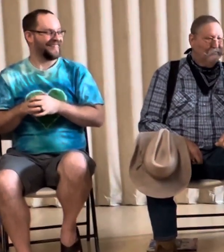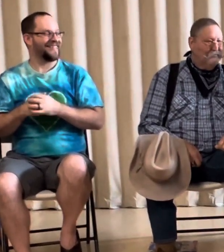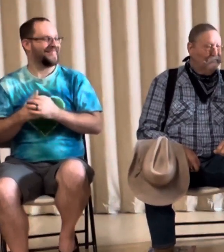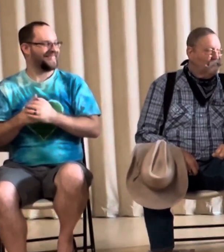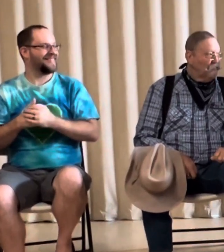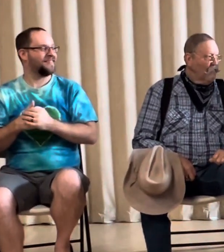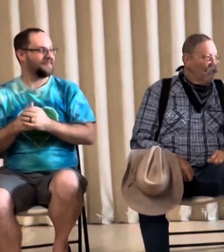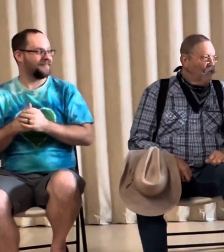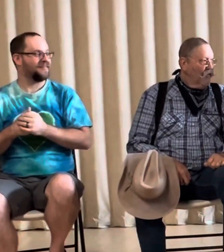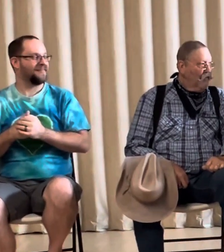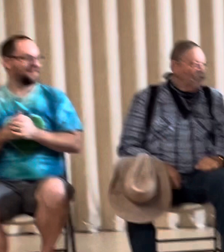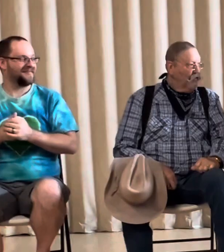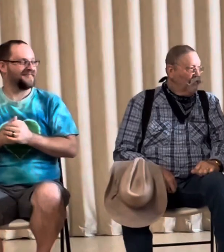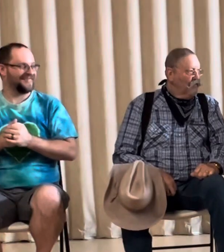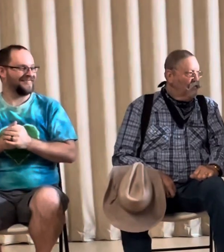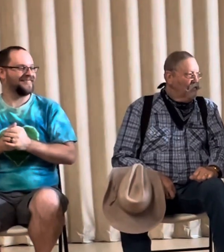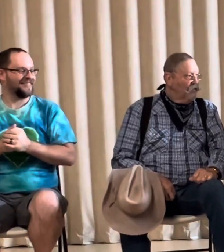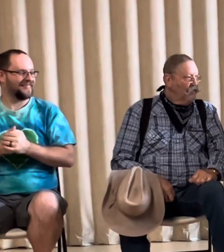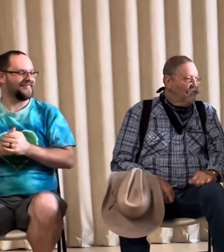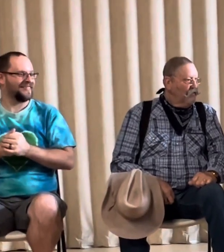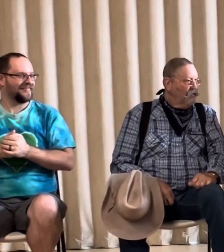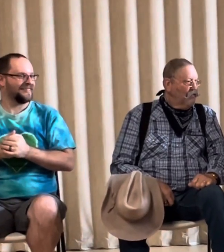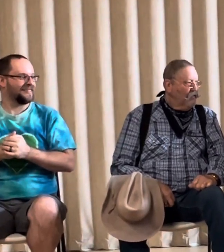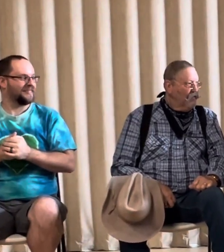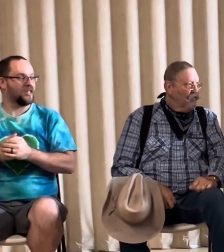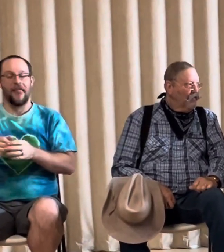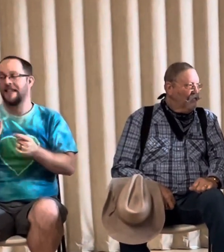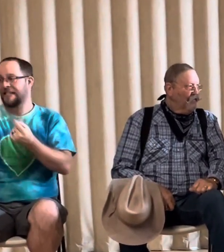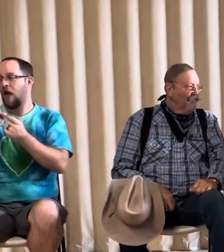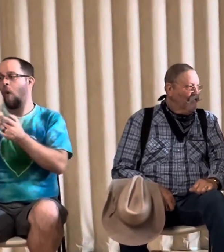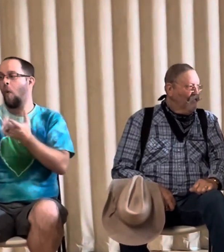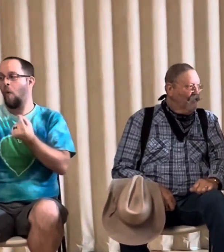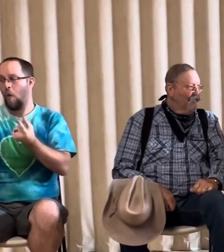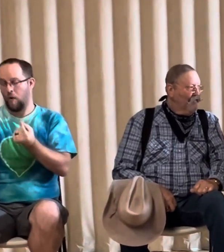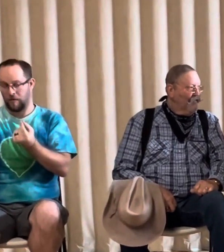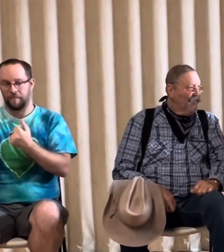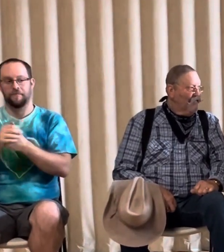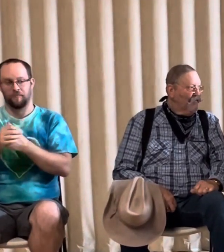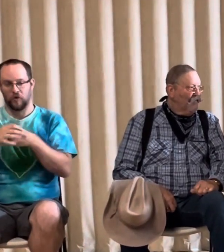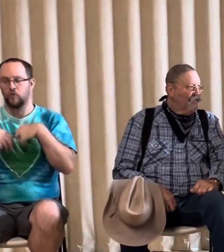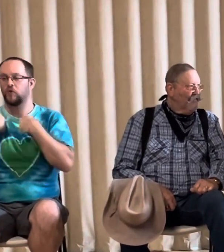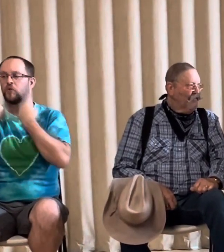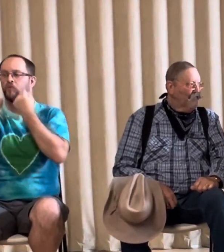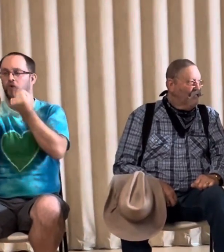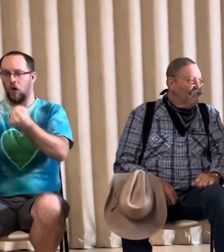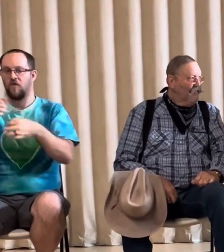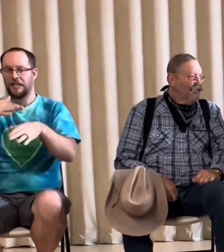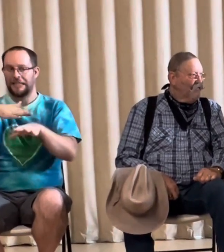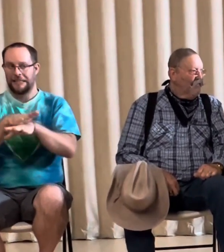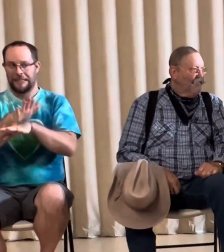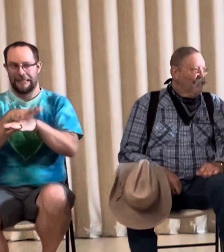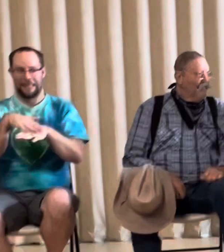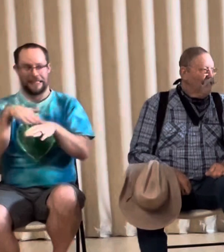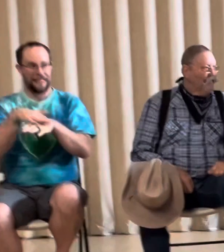We're on to something. So that's exactly what we do! They drove to the seaside, camped out.